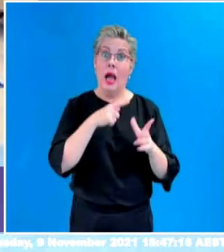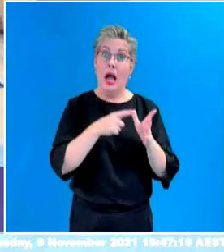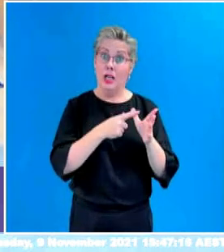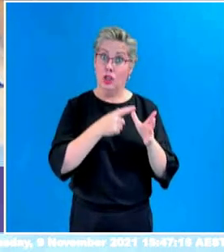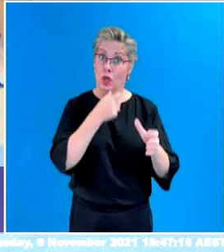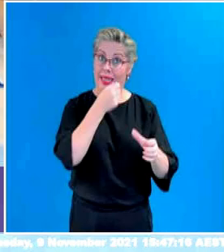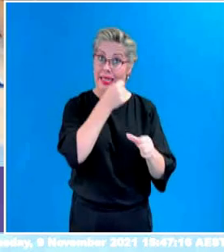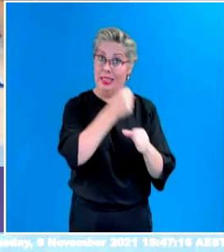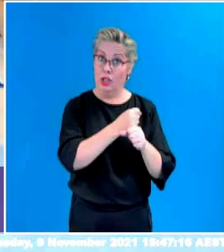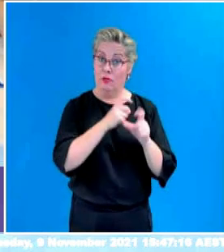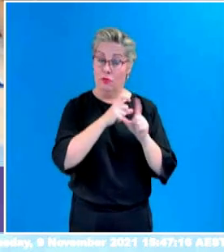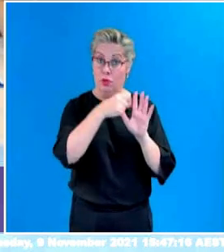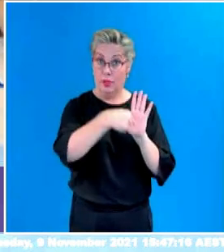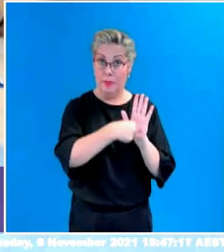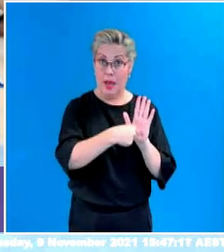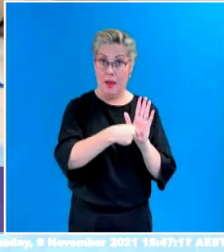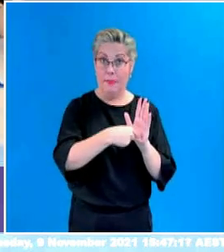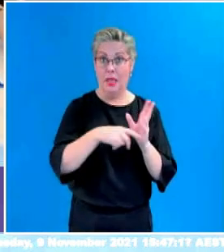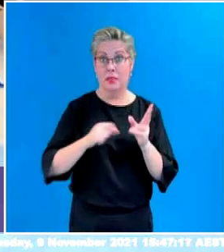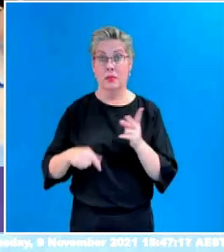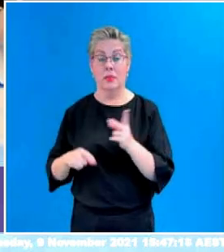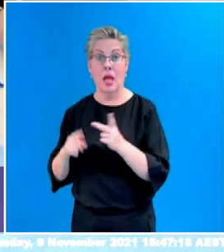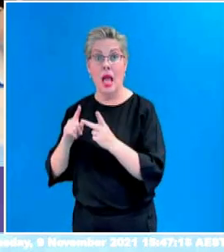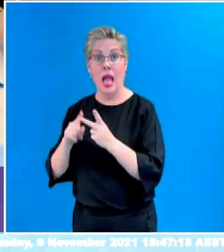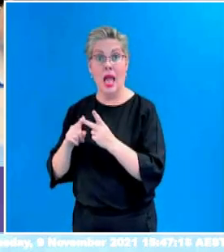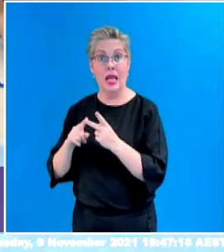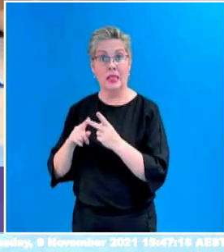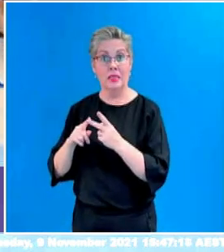Mr Mansfield talk to how he sees his aspect of the role.